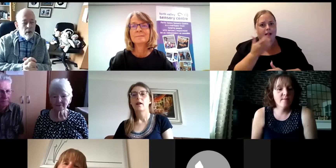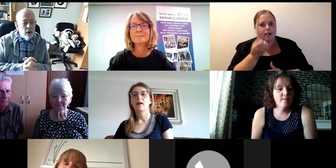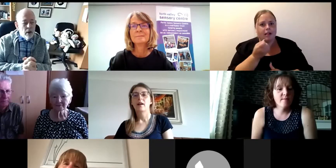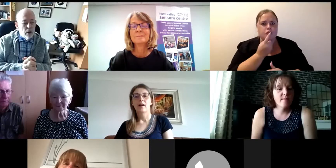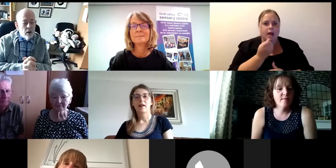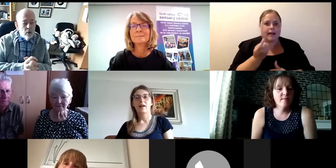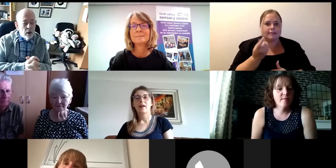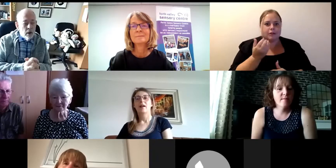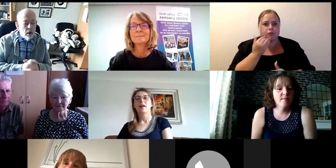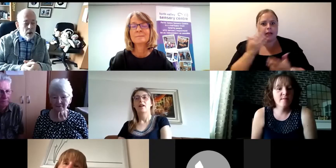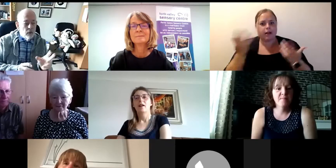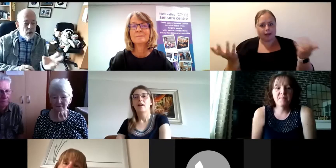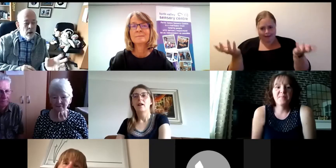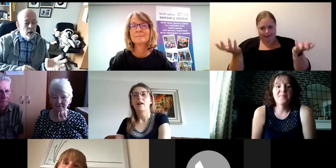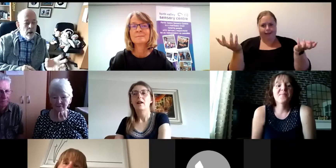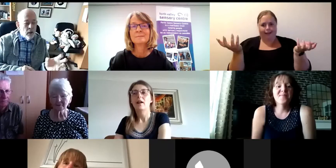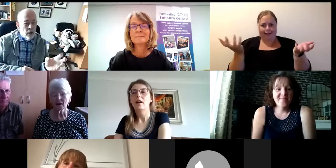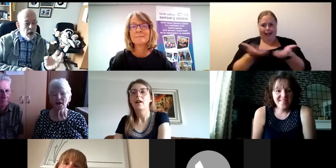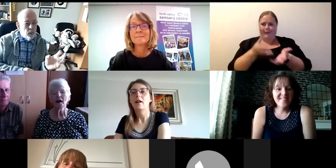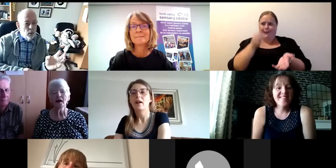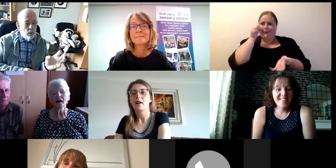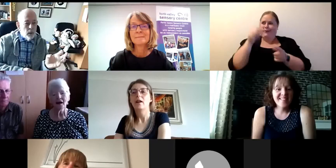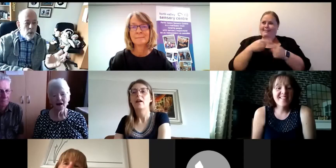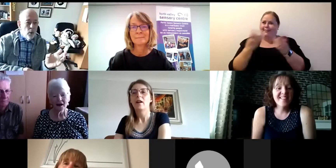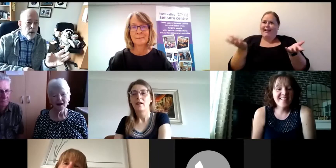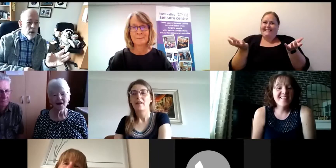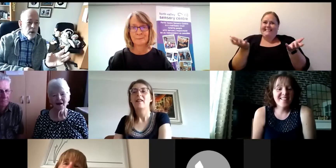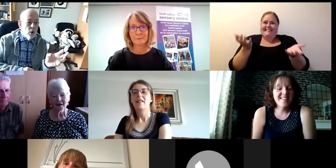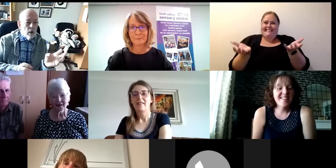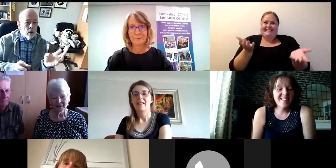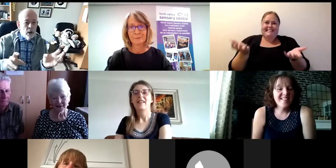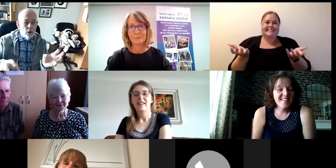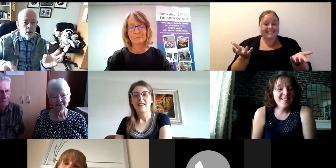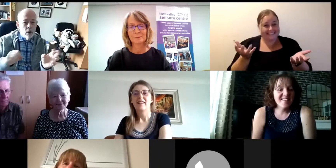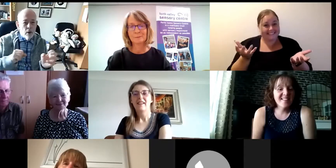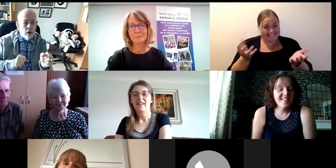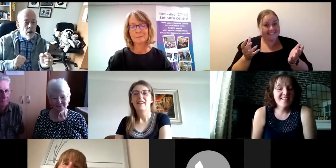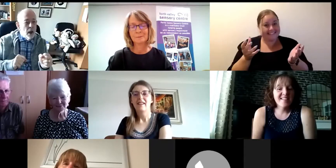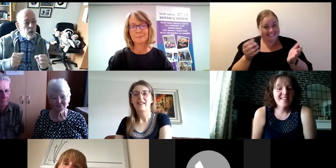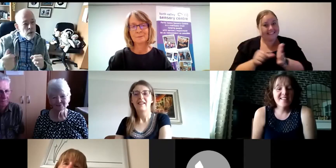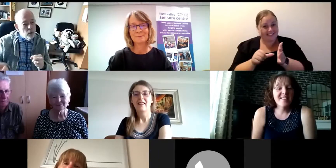(with sight loss) you maybe need to have the red apple maybe with a stalk and make sure your green apples don't have a